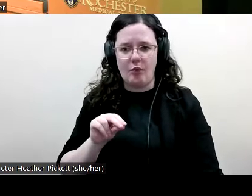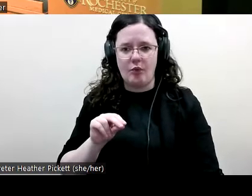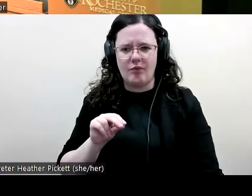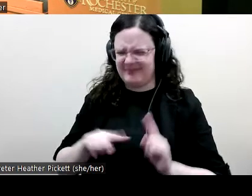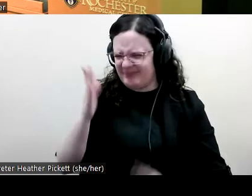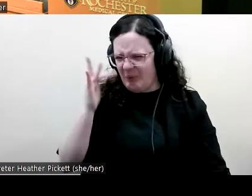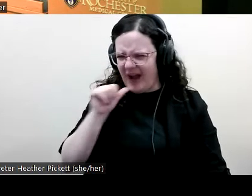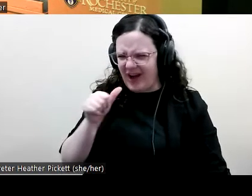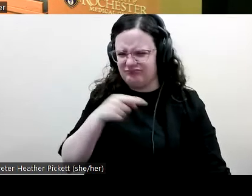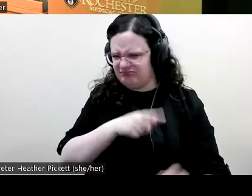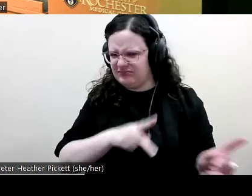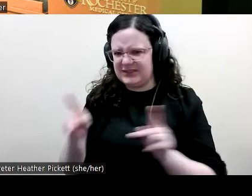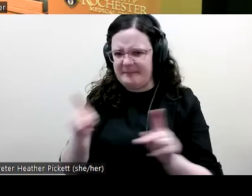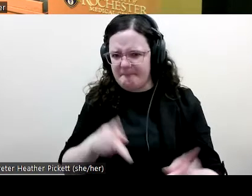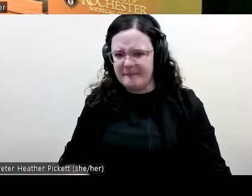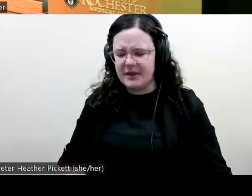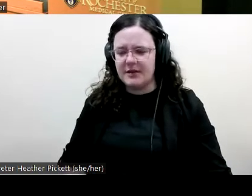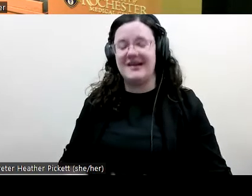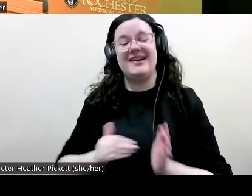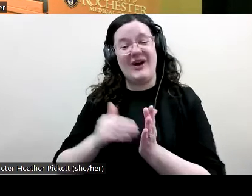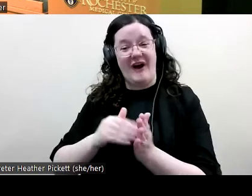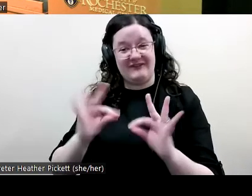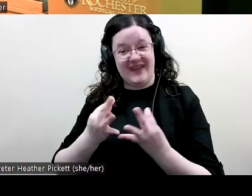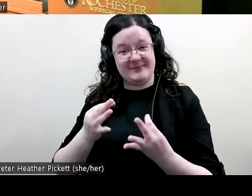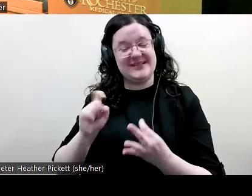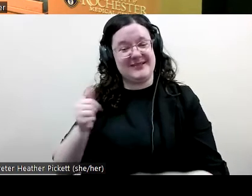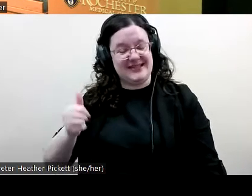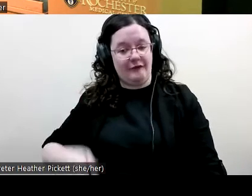times families pay out of pocket for that treatment that their loved one needs they